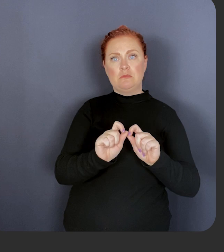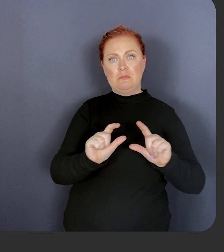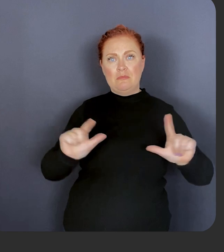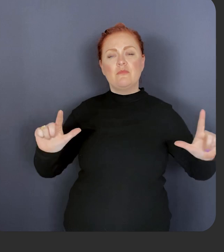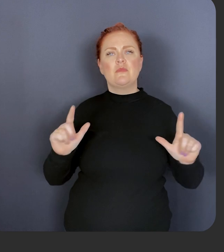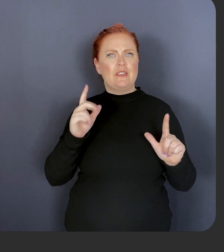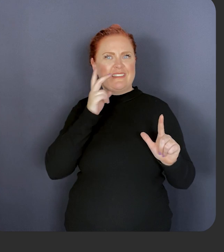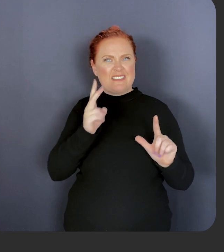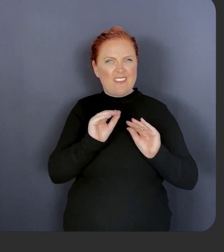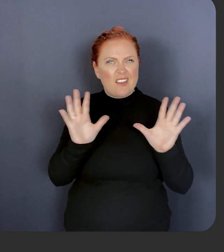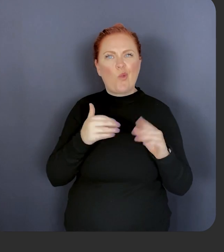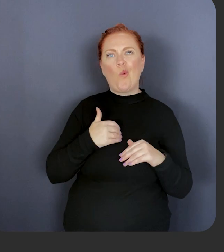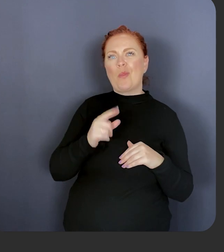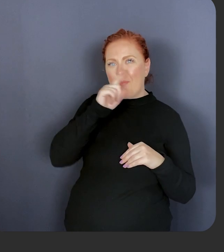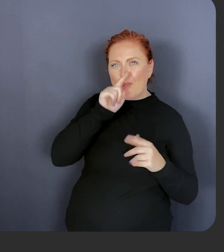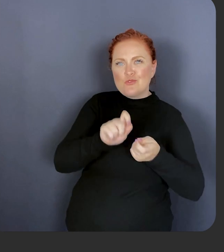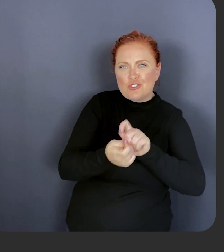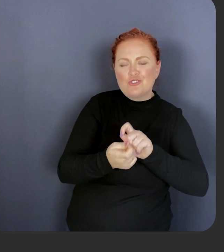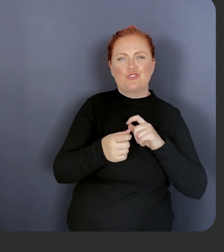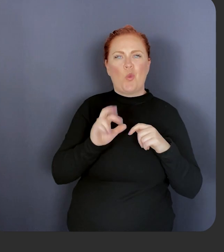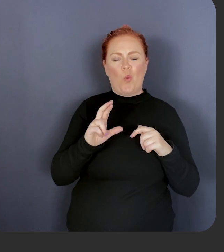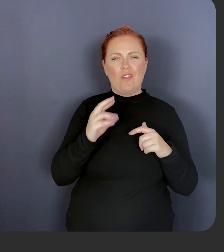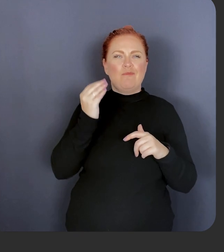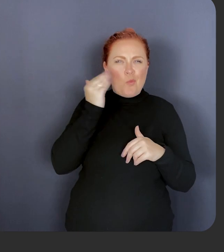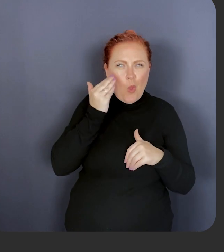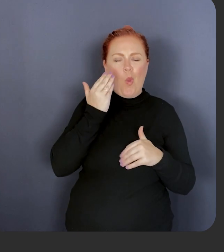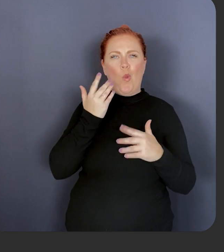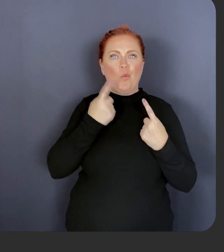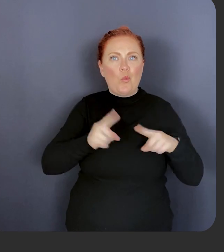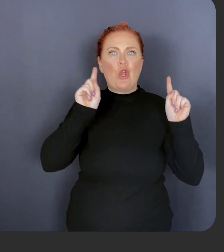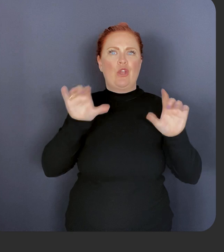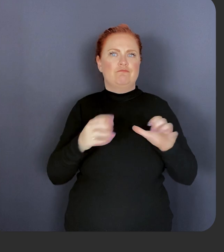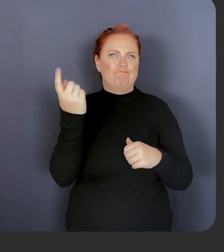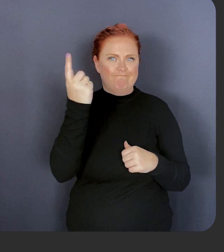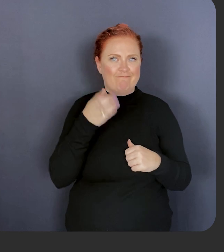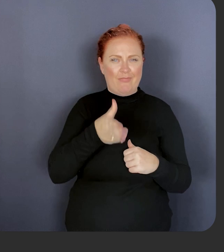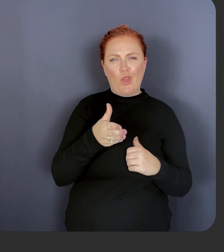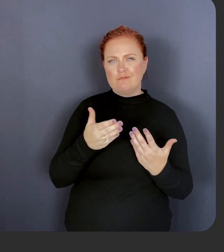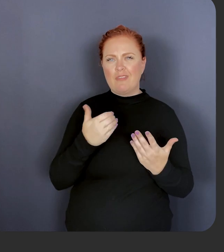and you can see that the cursor changes, and there's known interactions there in it, animation,